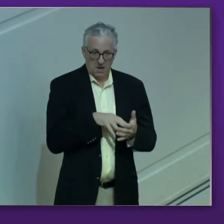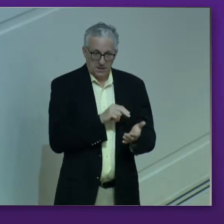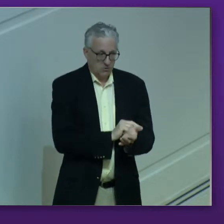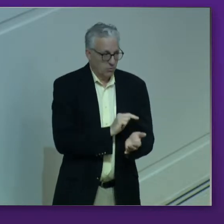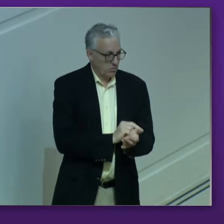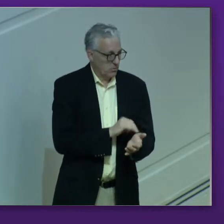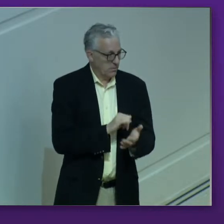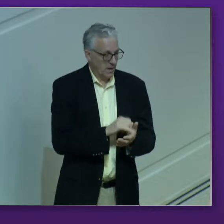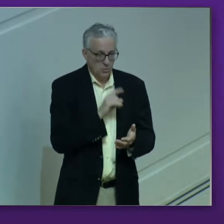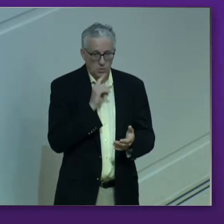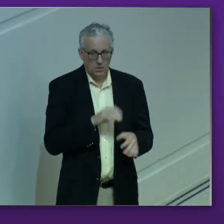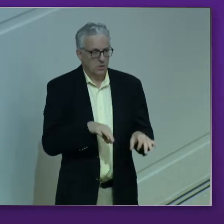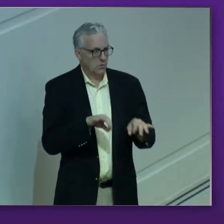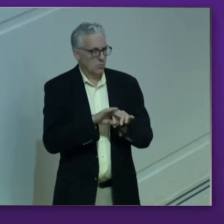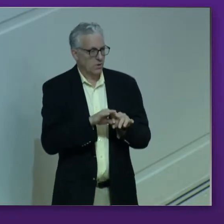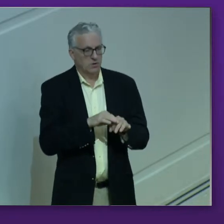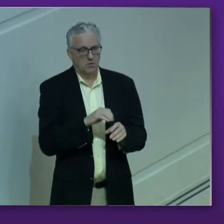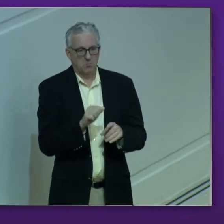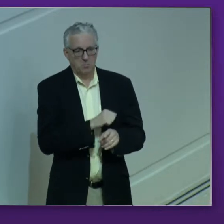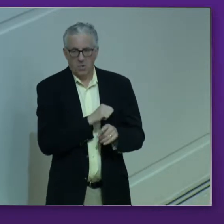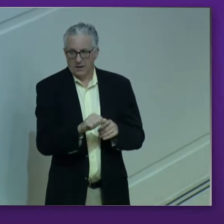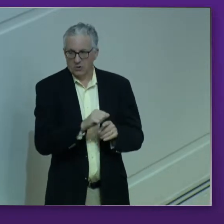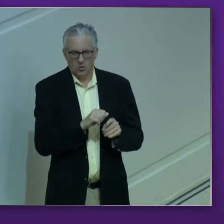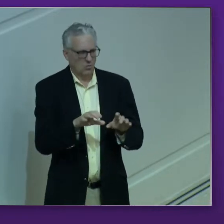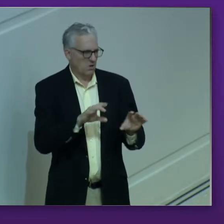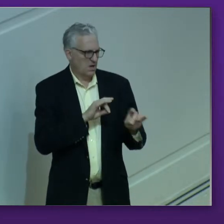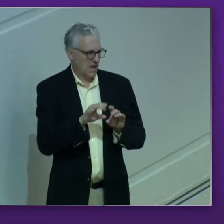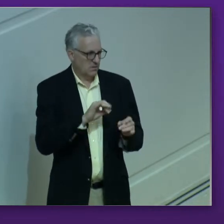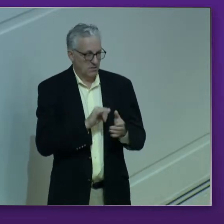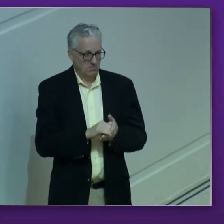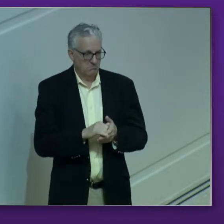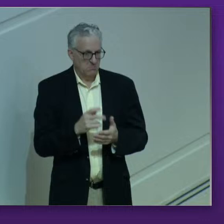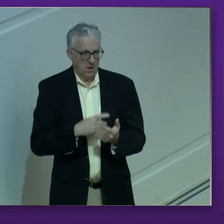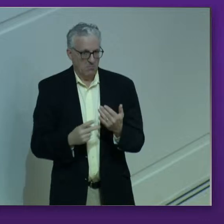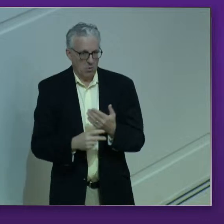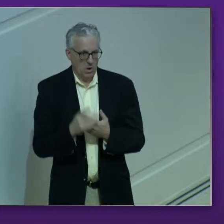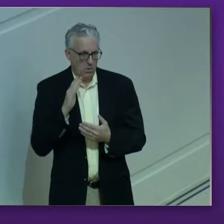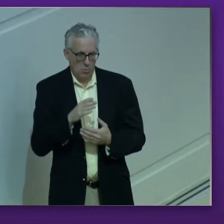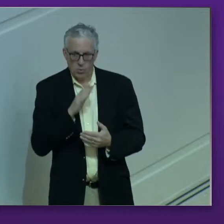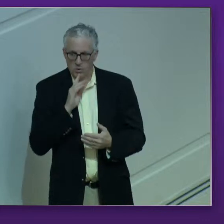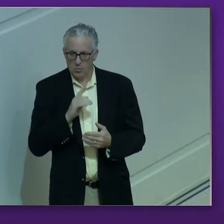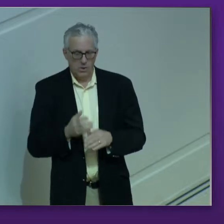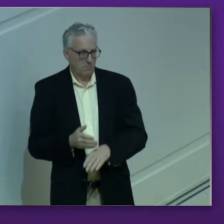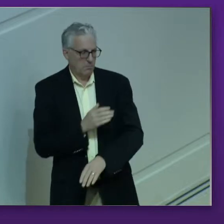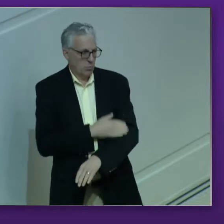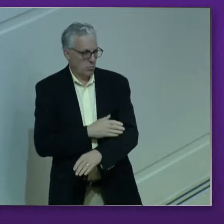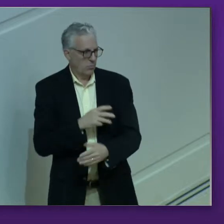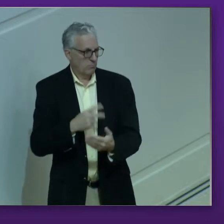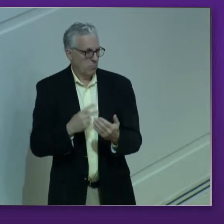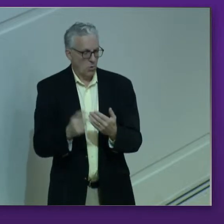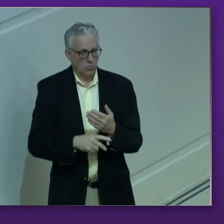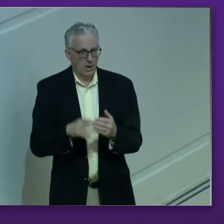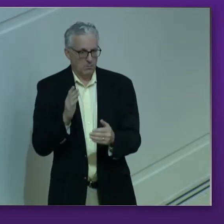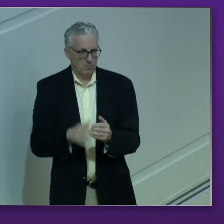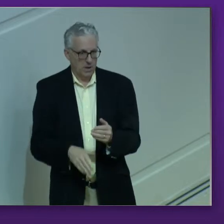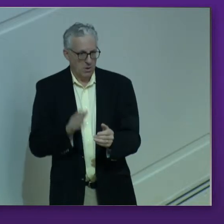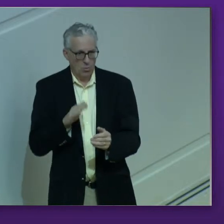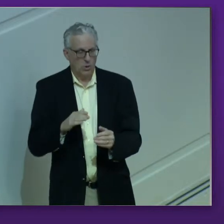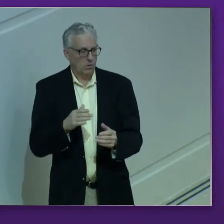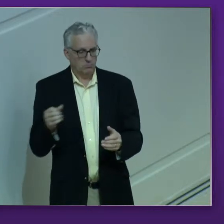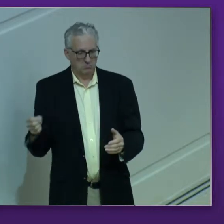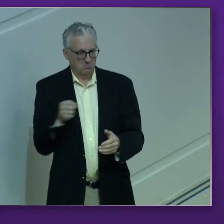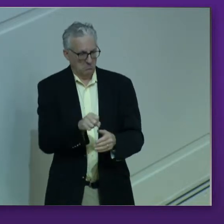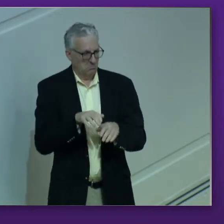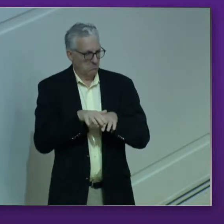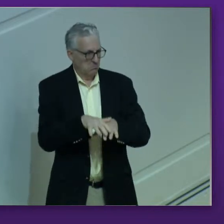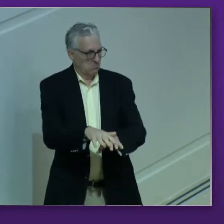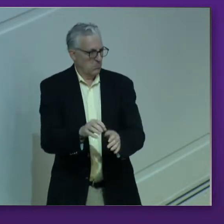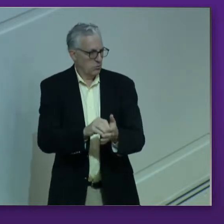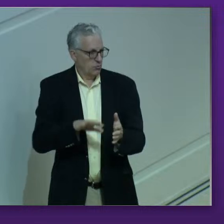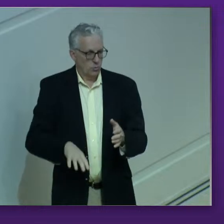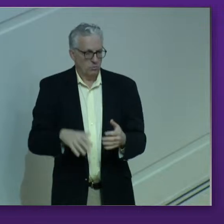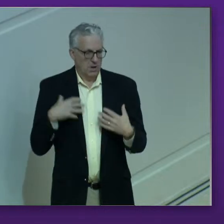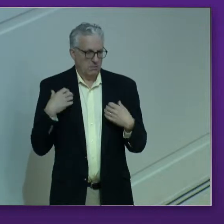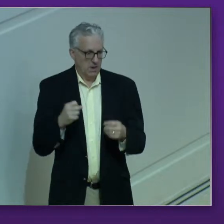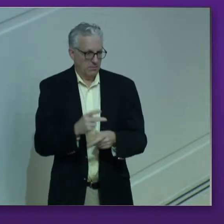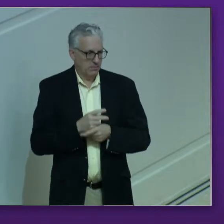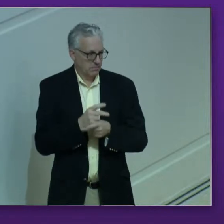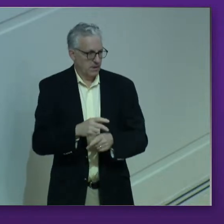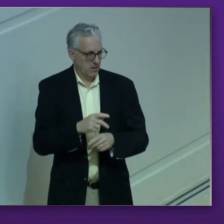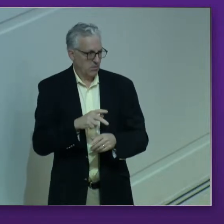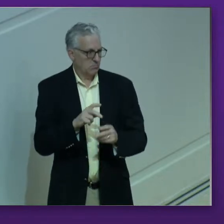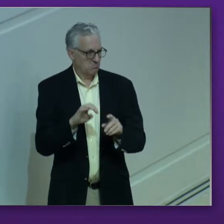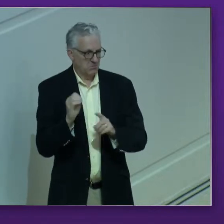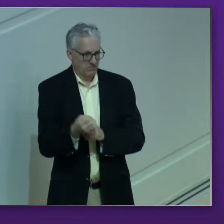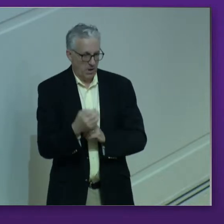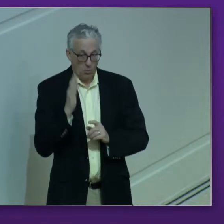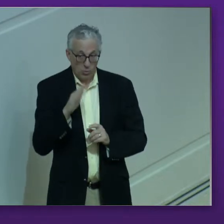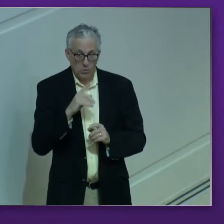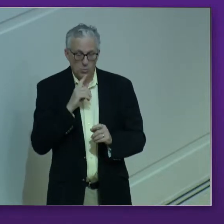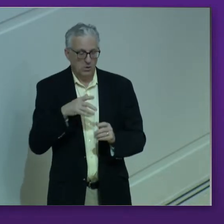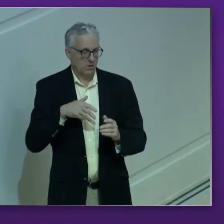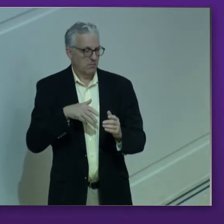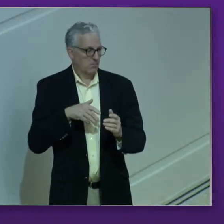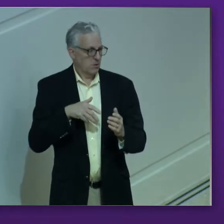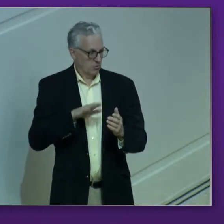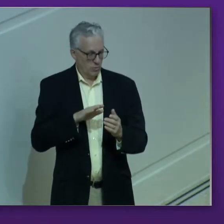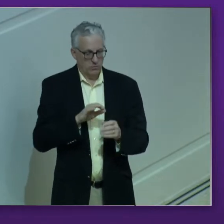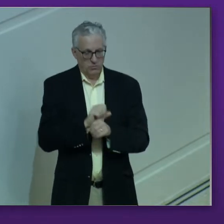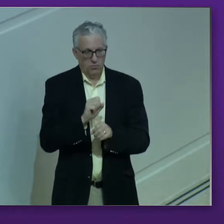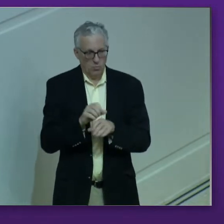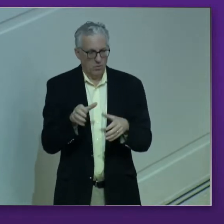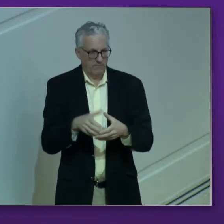INDEPENDENT STUDY IN NURSING